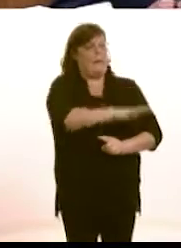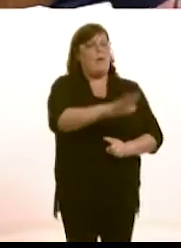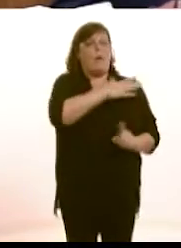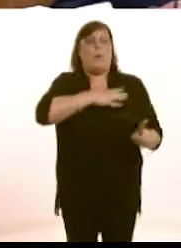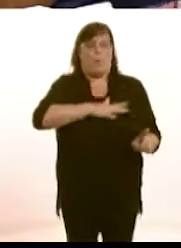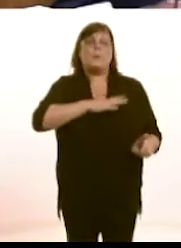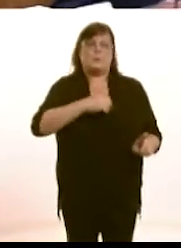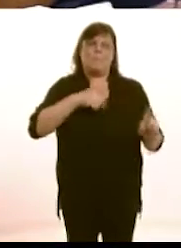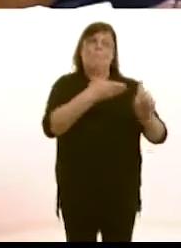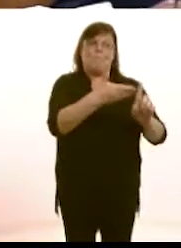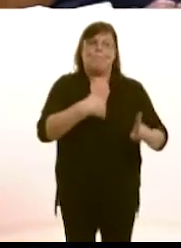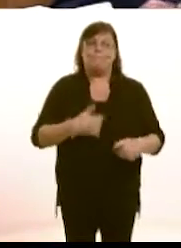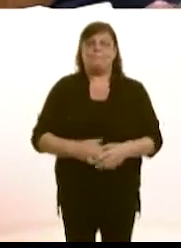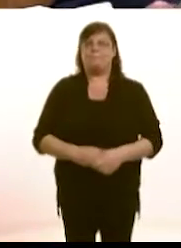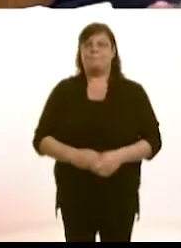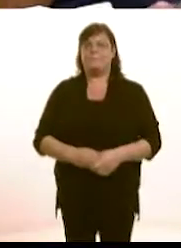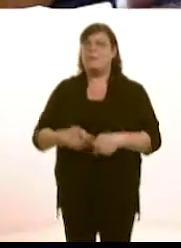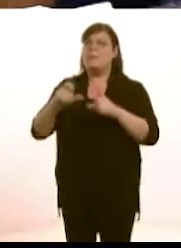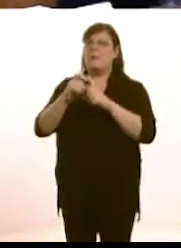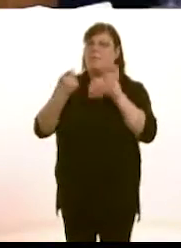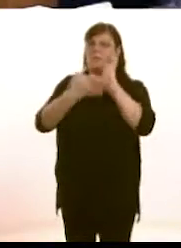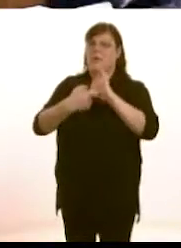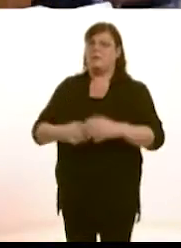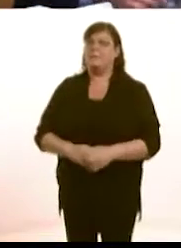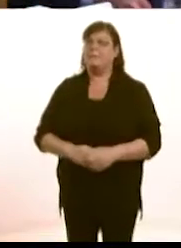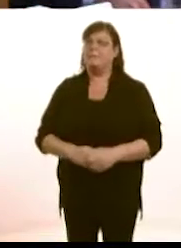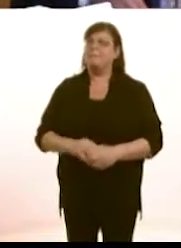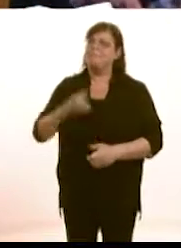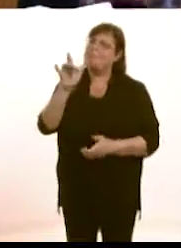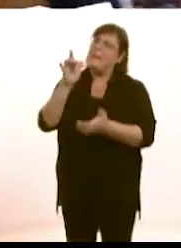David Rees: First Minister, the city deal is exciting and innovative.